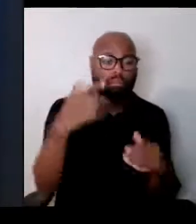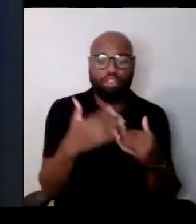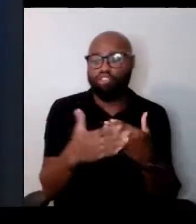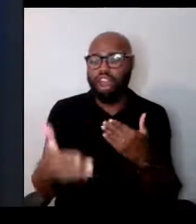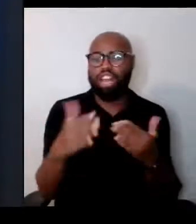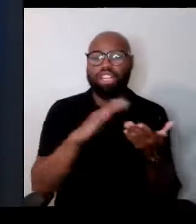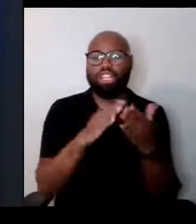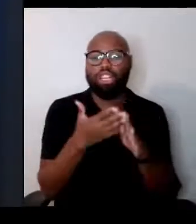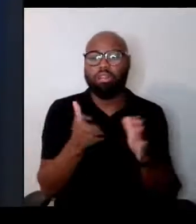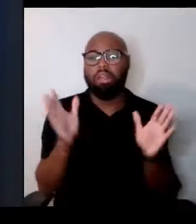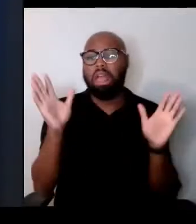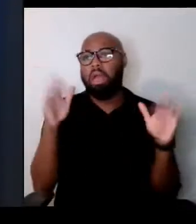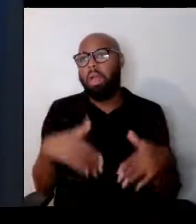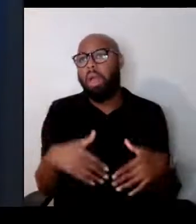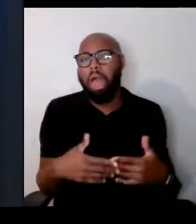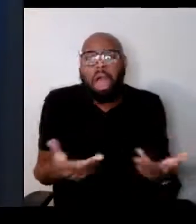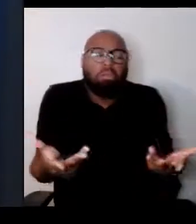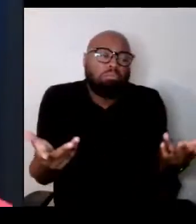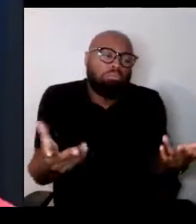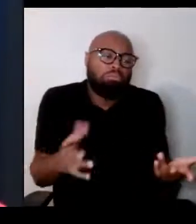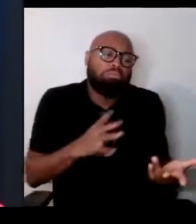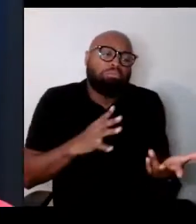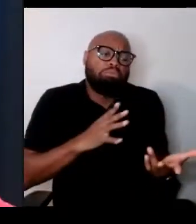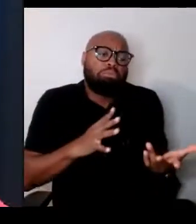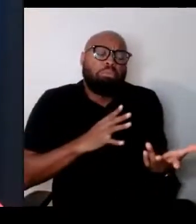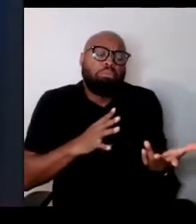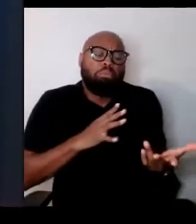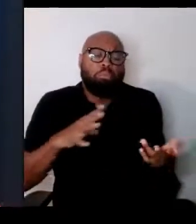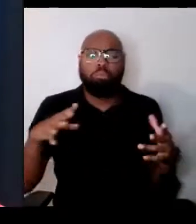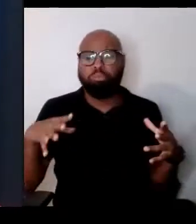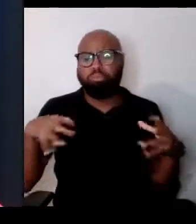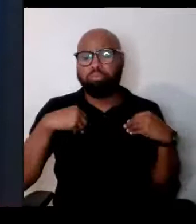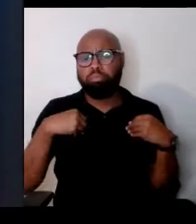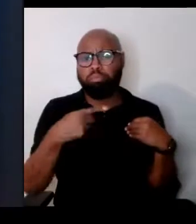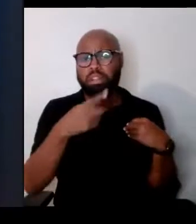about what has happened because they're just property or less than.